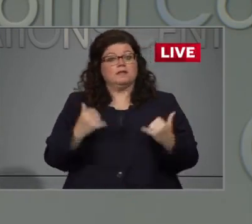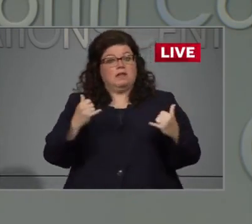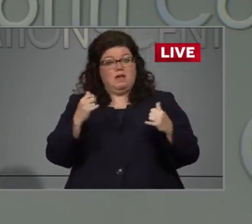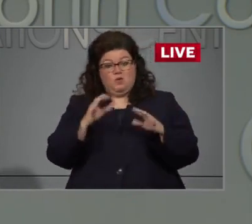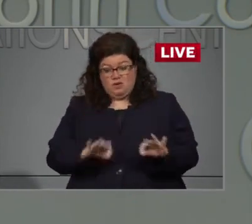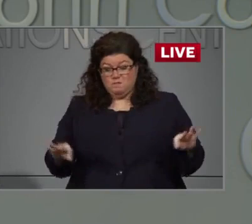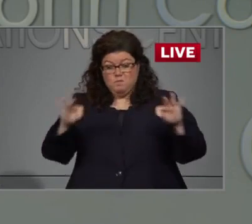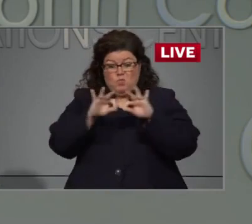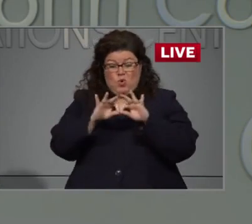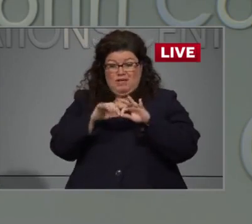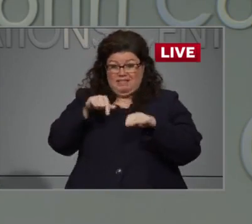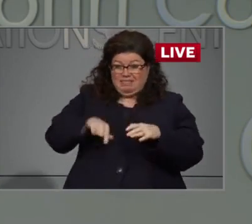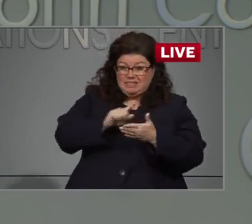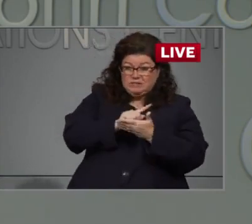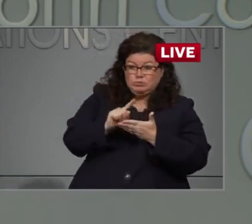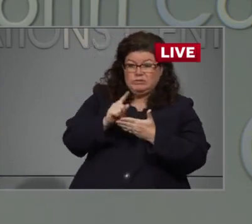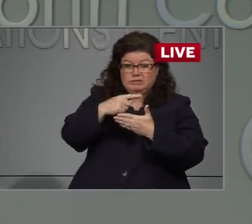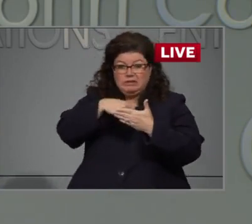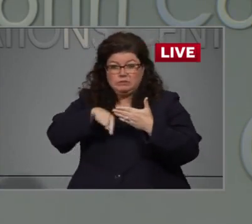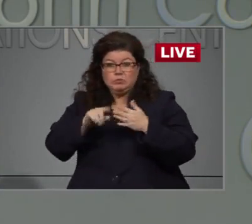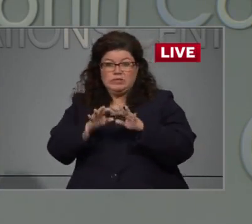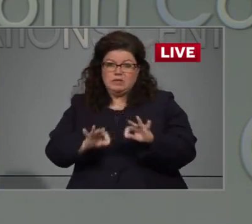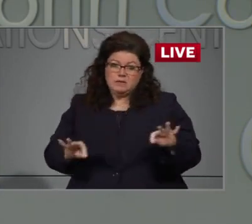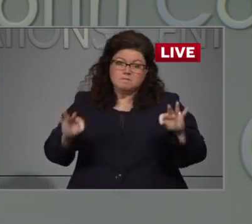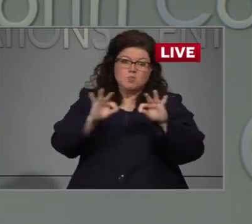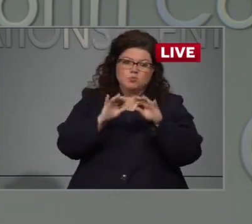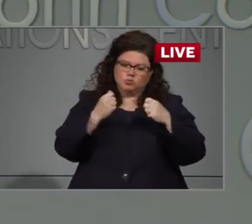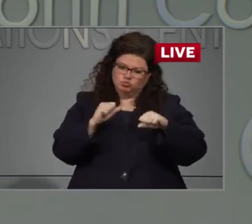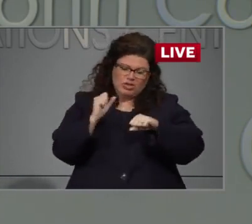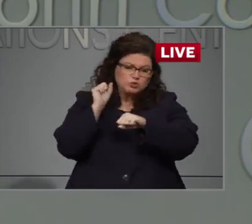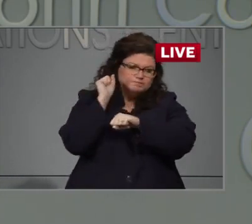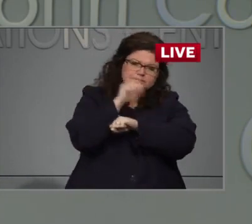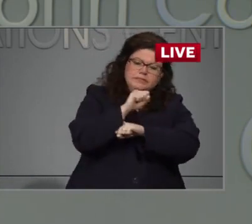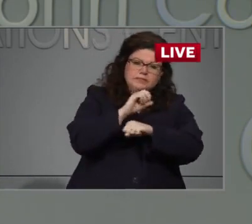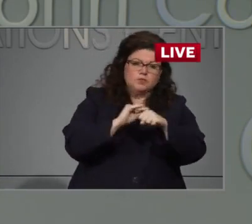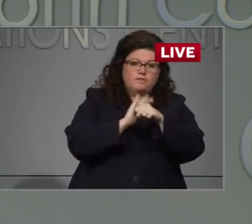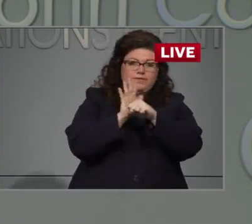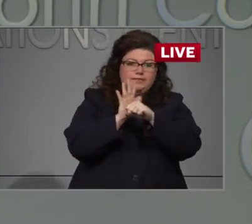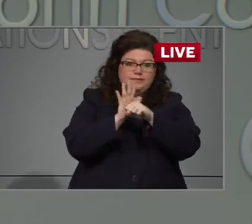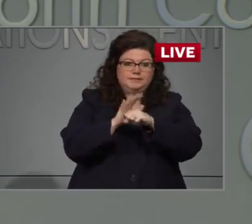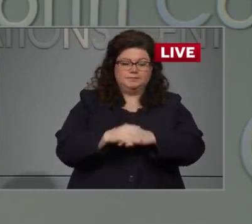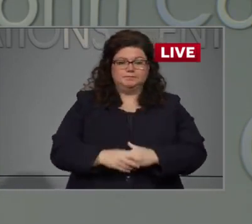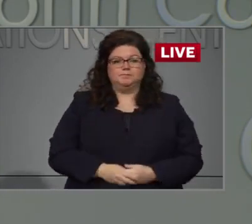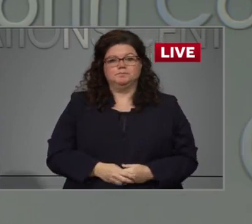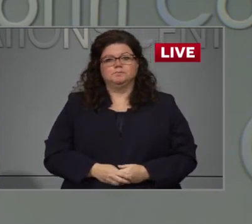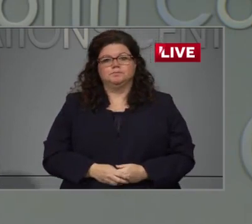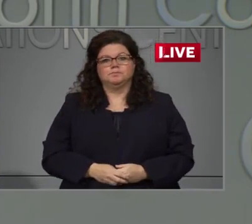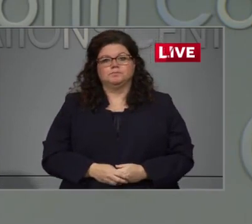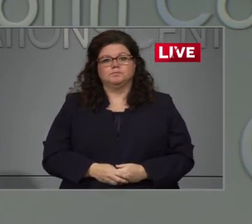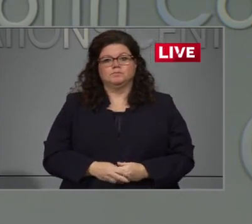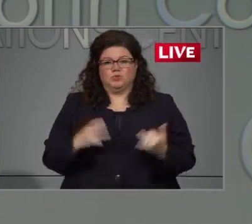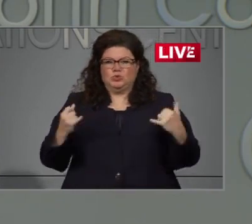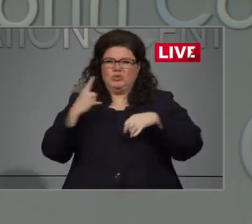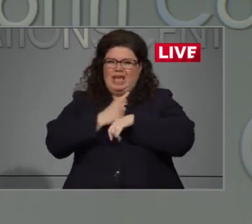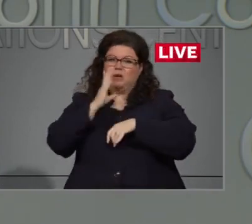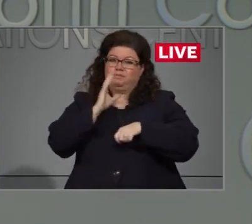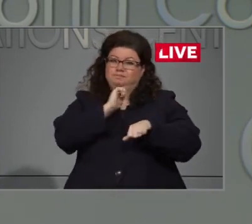HE ALSO TESTIFIED THAT THE NEXT COUPLE OF WEEKS ARE CRITICAL FOR OUR COUNTRY IN THE FIGHT AGAINST COVID-19.